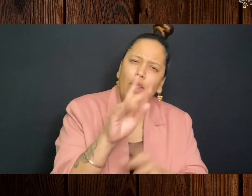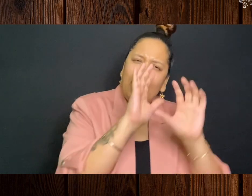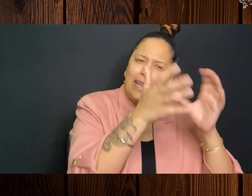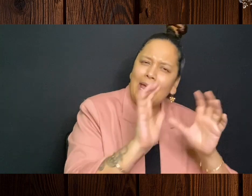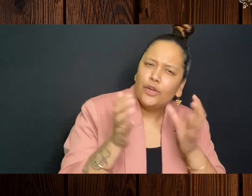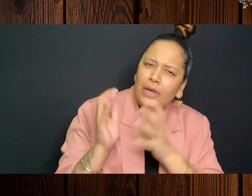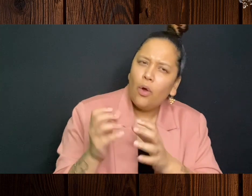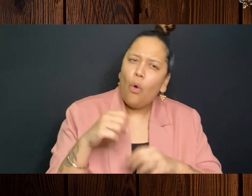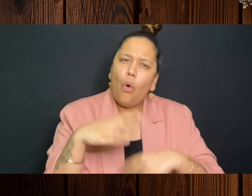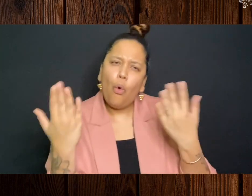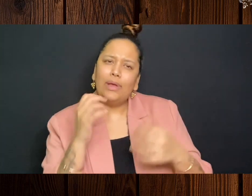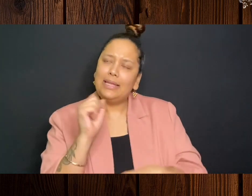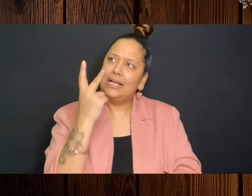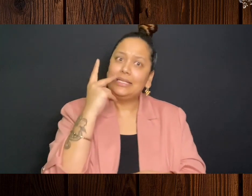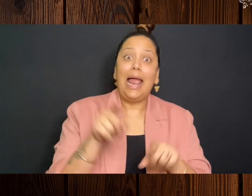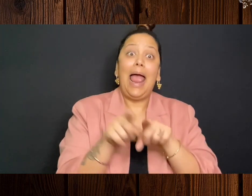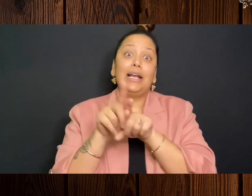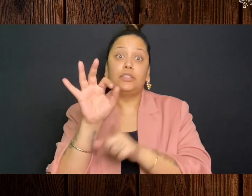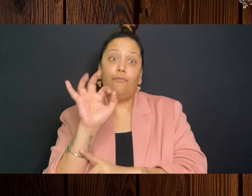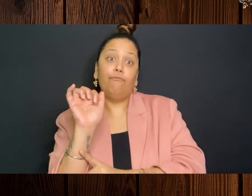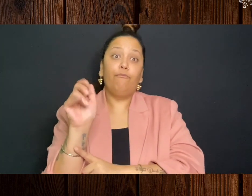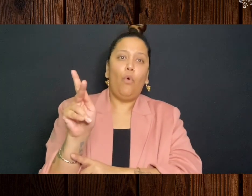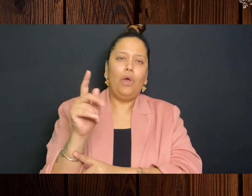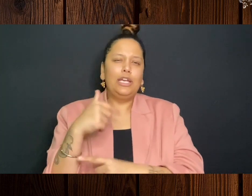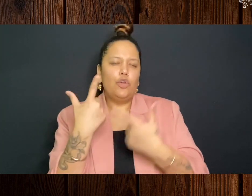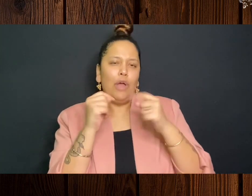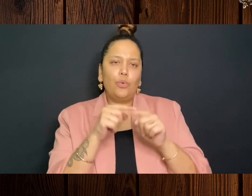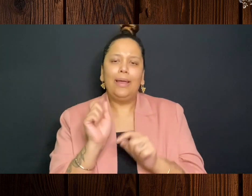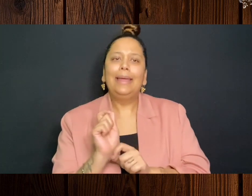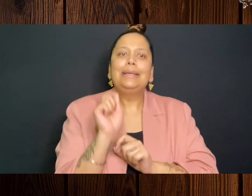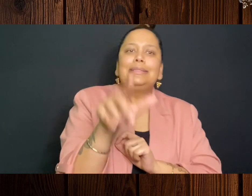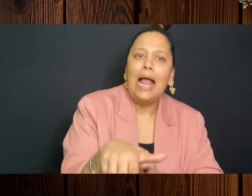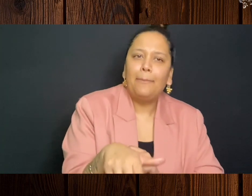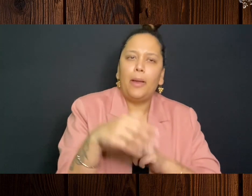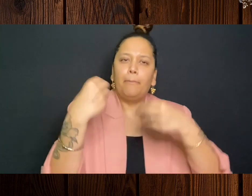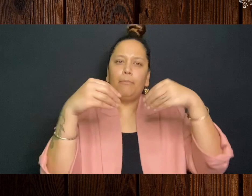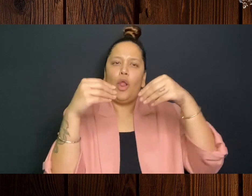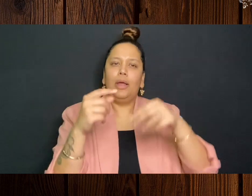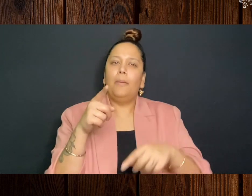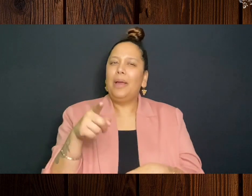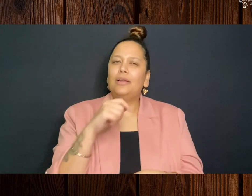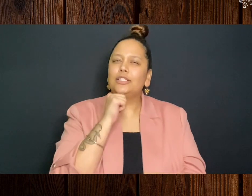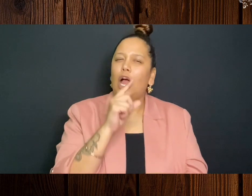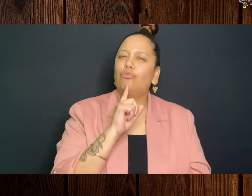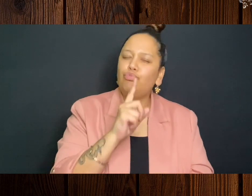they can be seen as folk. So like they're trying to tap into that market, but they're not true folk artists.